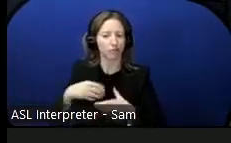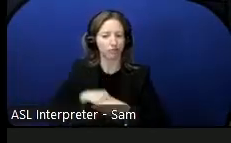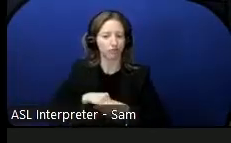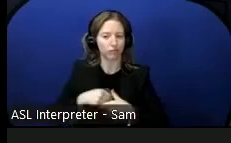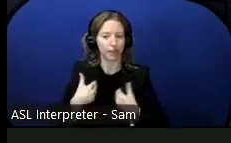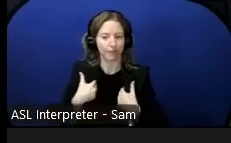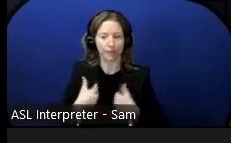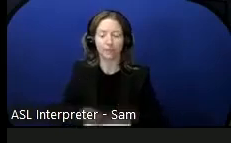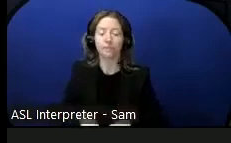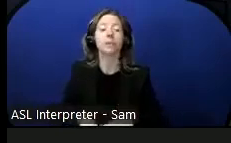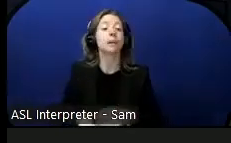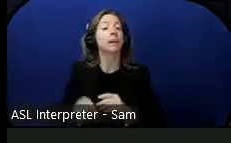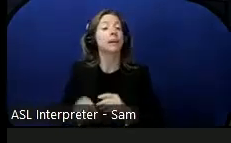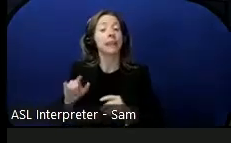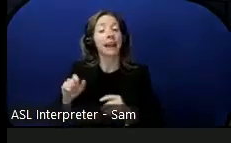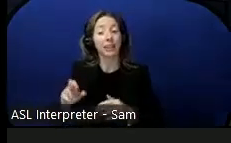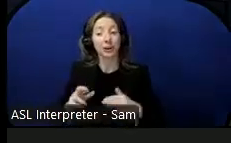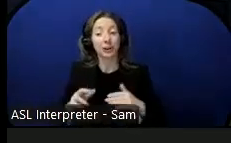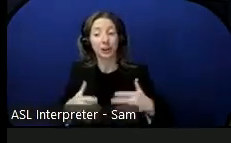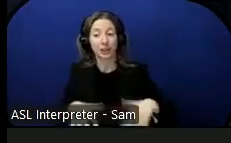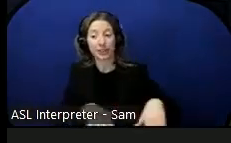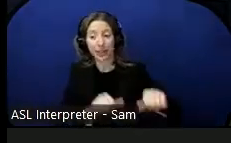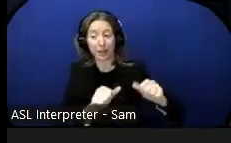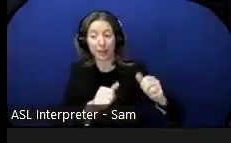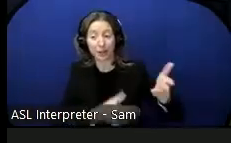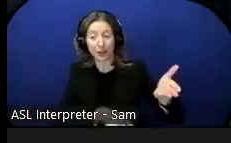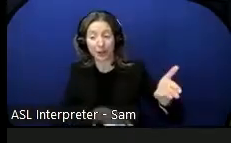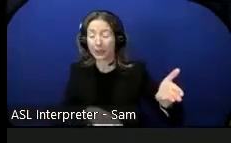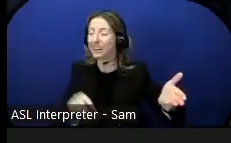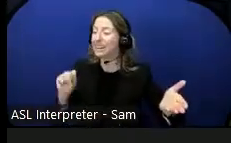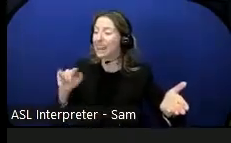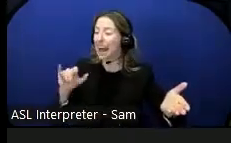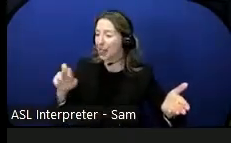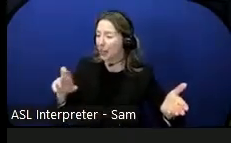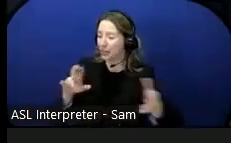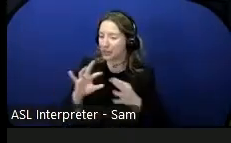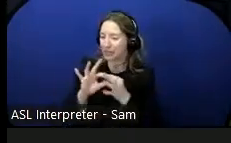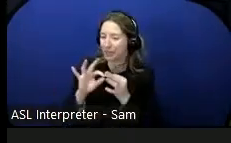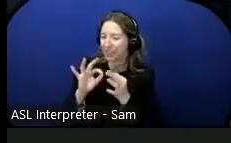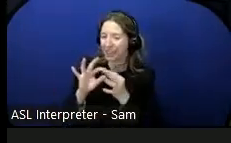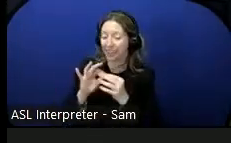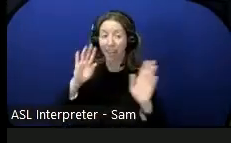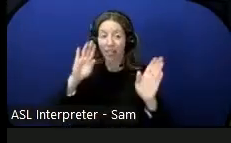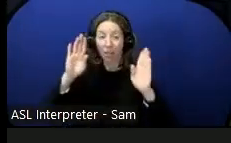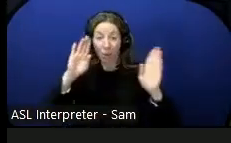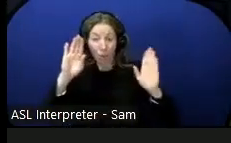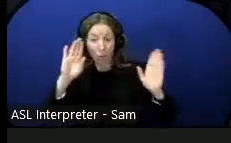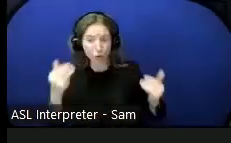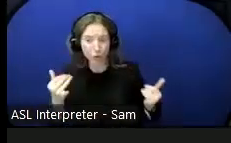we're going to talk about what Title II is and who it applies to. The accessibility and user impacts